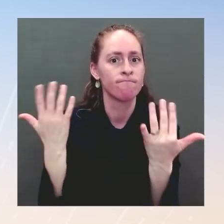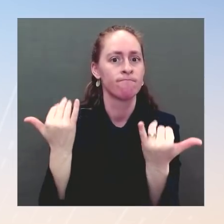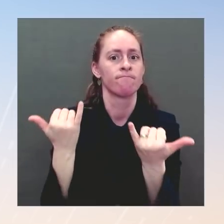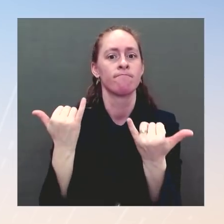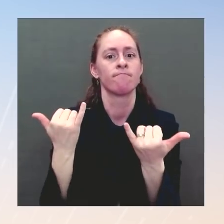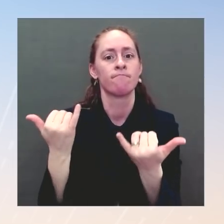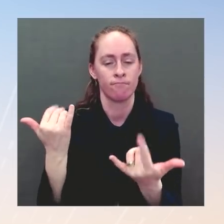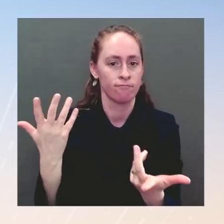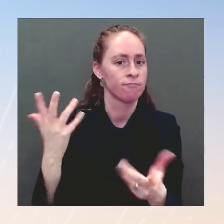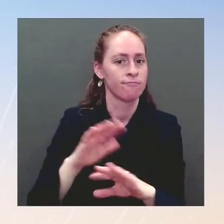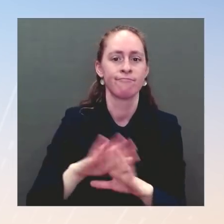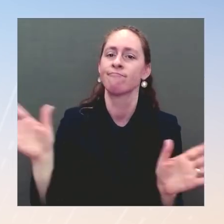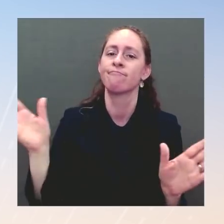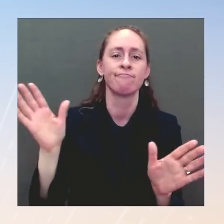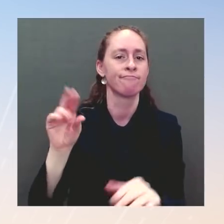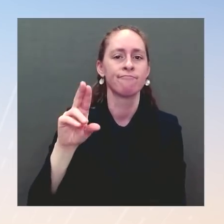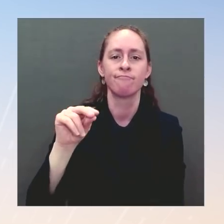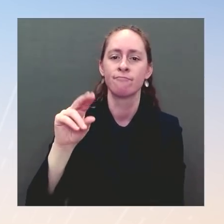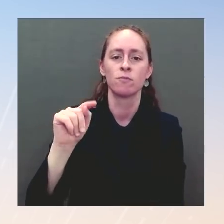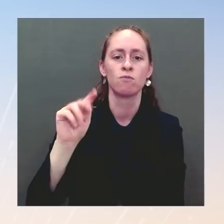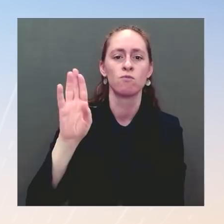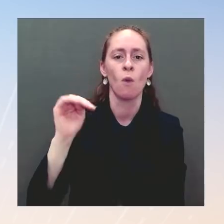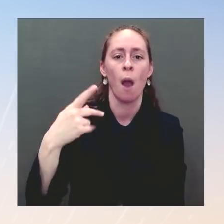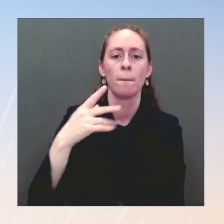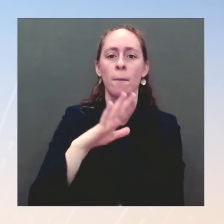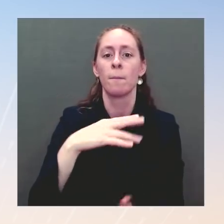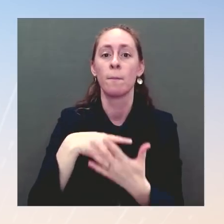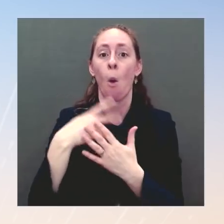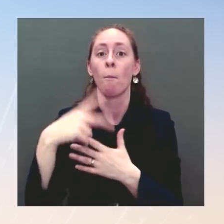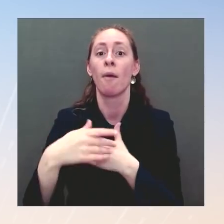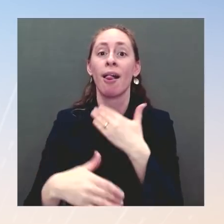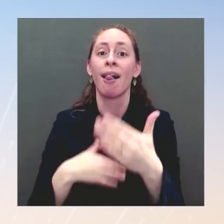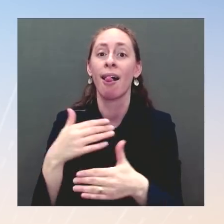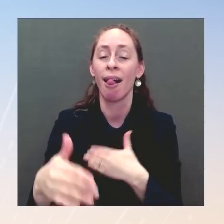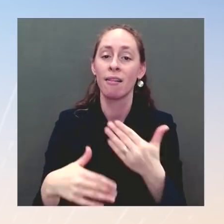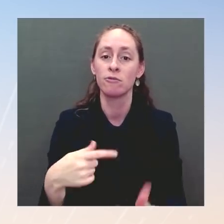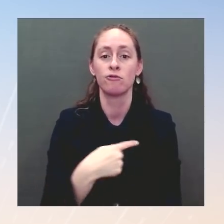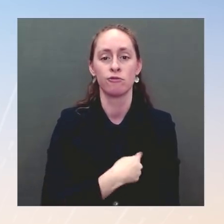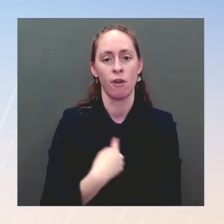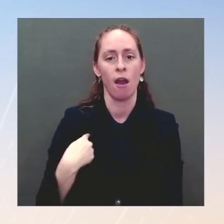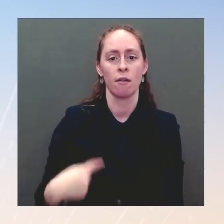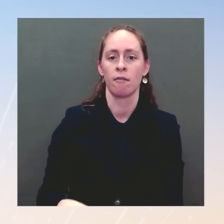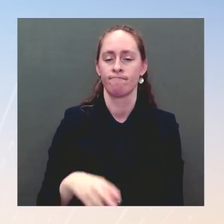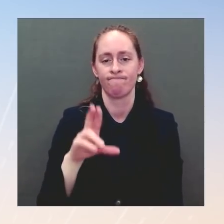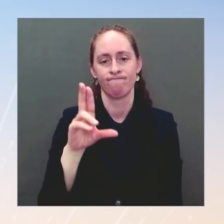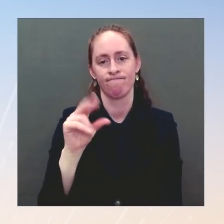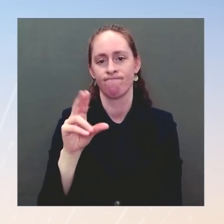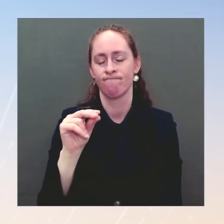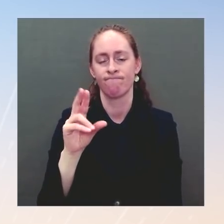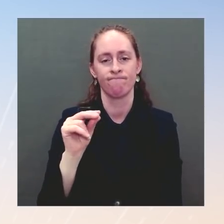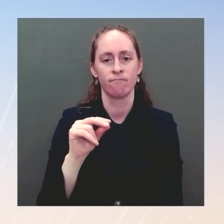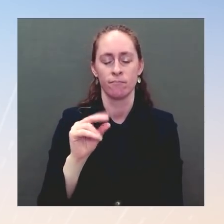and replacing it with a broader approach towards, you know, more countries -- Russia, Iran, North Korea.